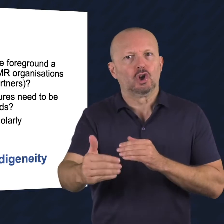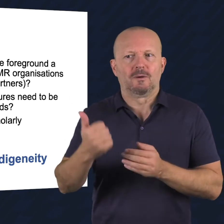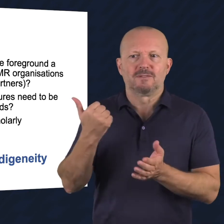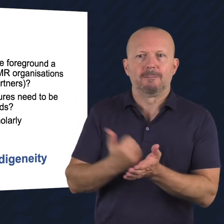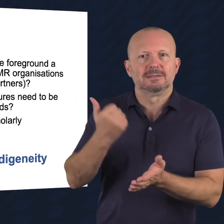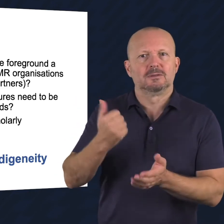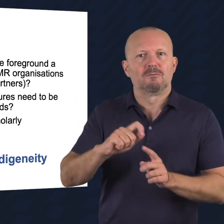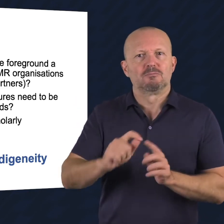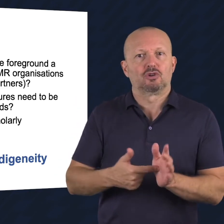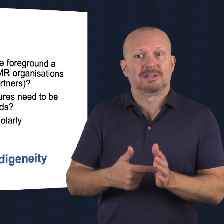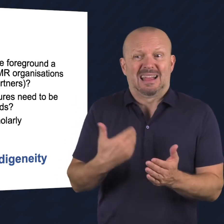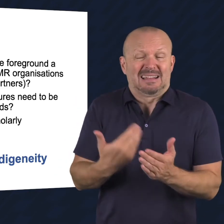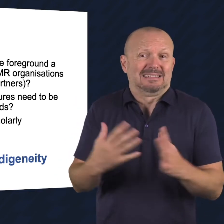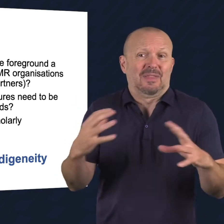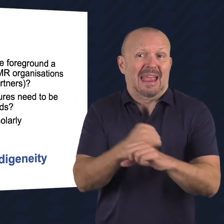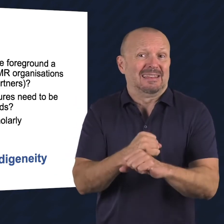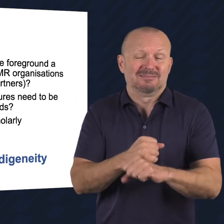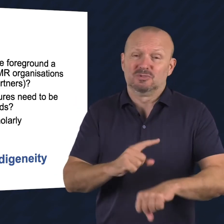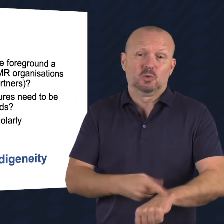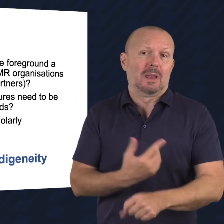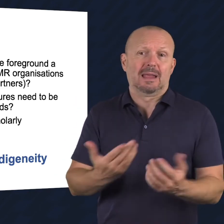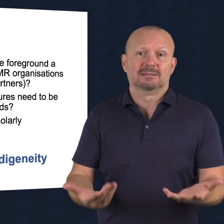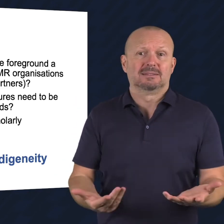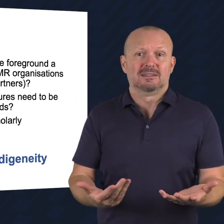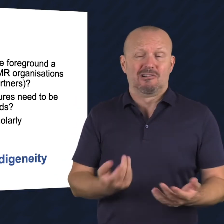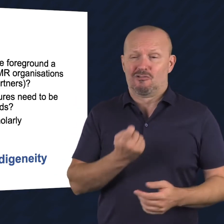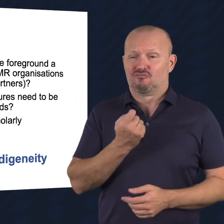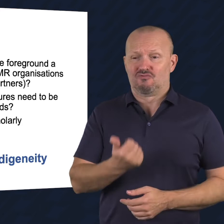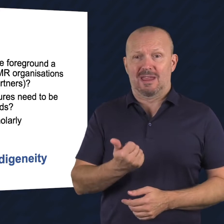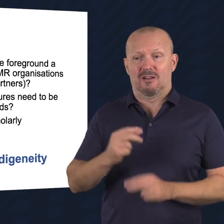viability of projects until the end. It's too late.